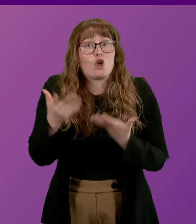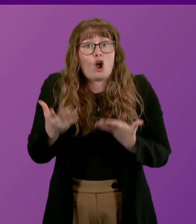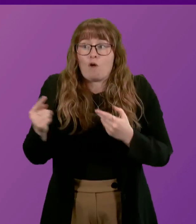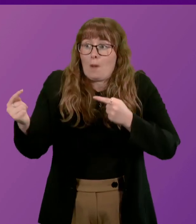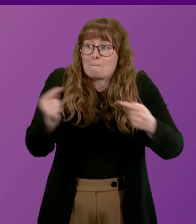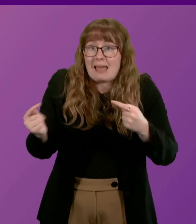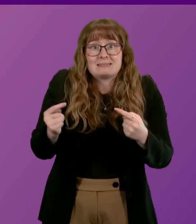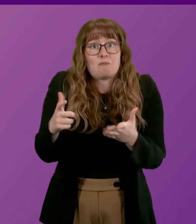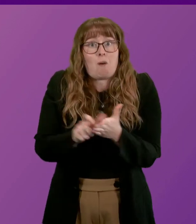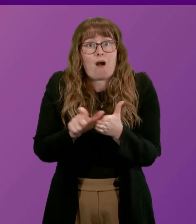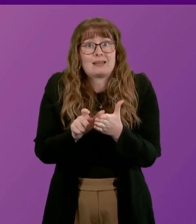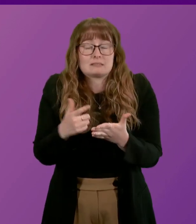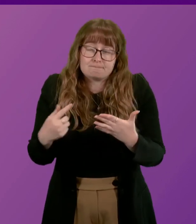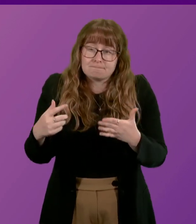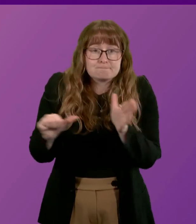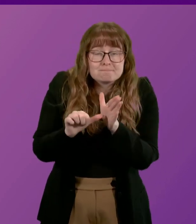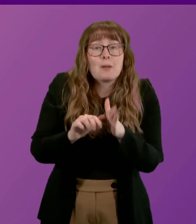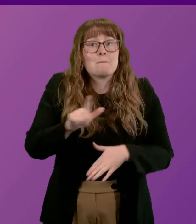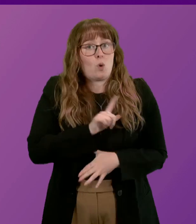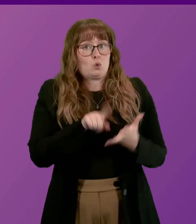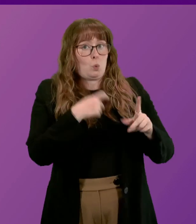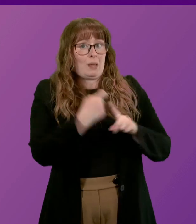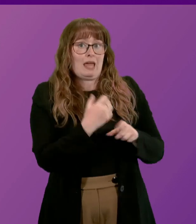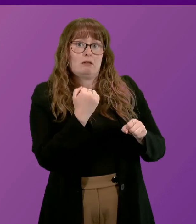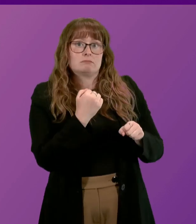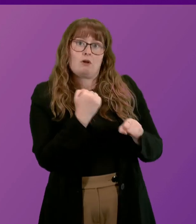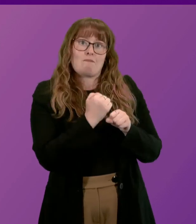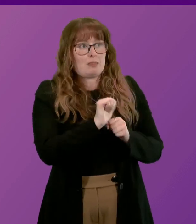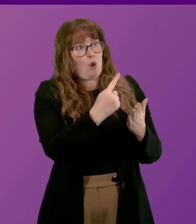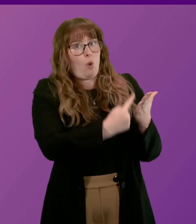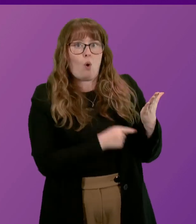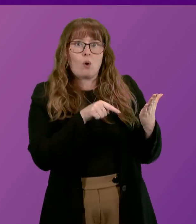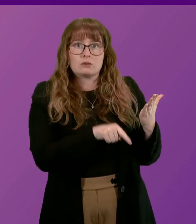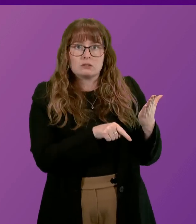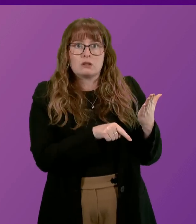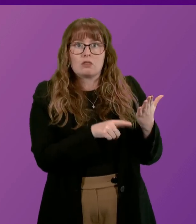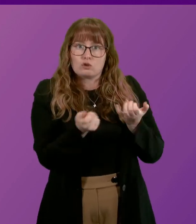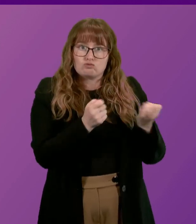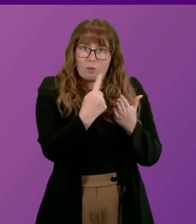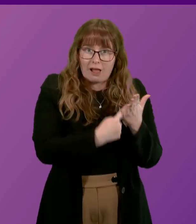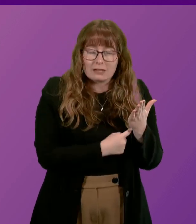climate because of the implications of the Subsidy Control Act 2022 for the ability of